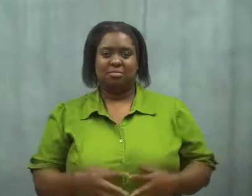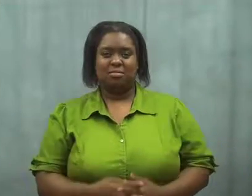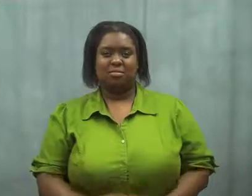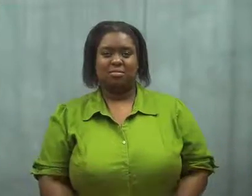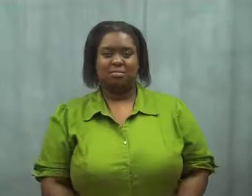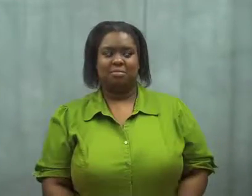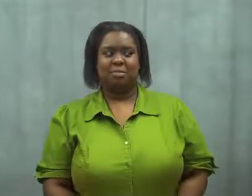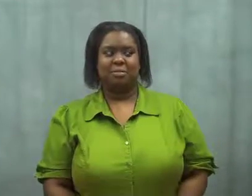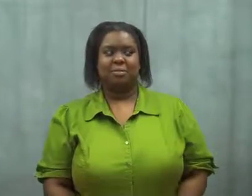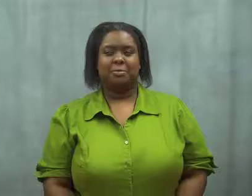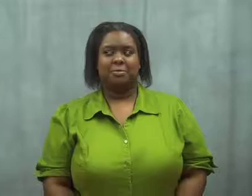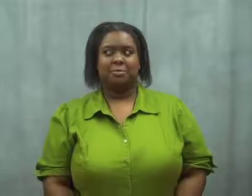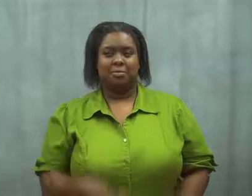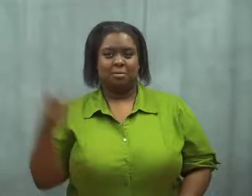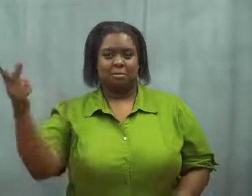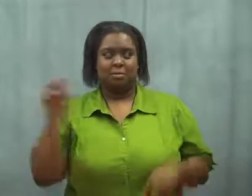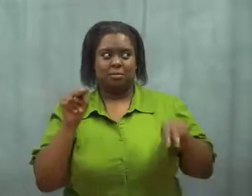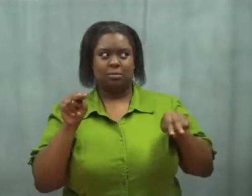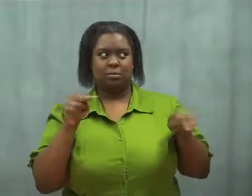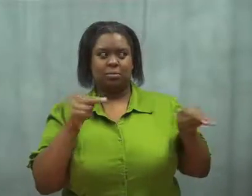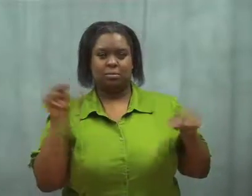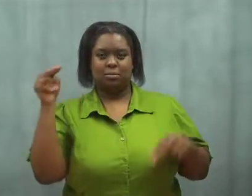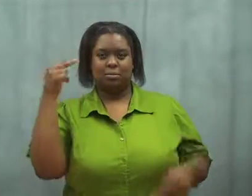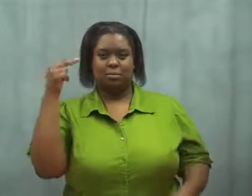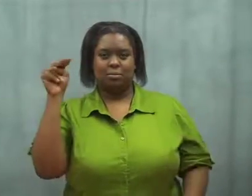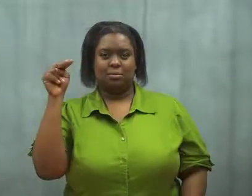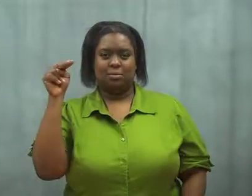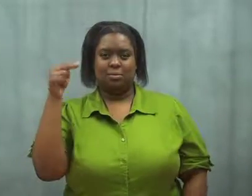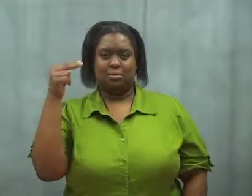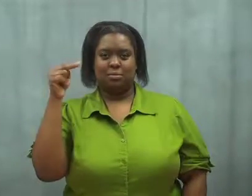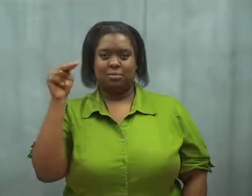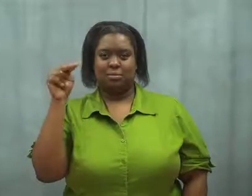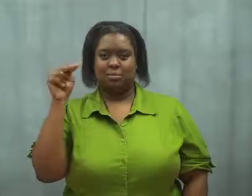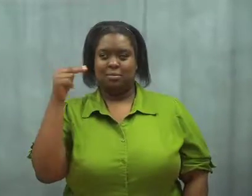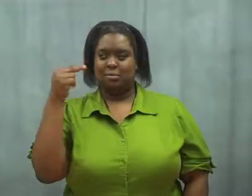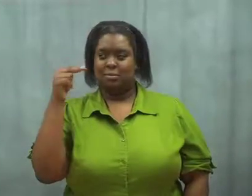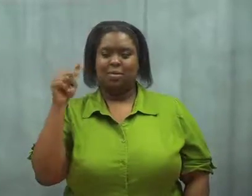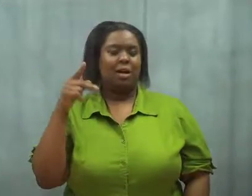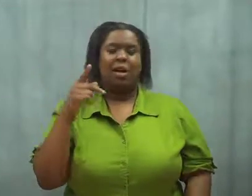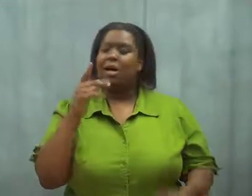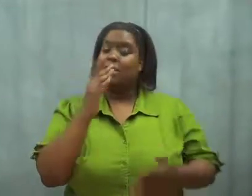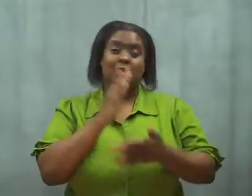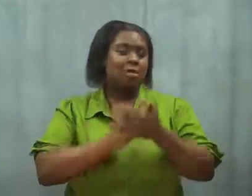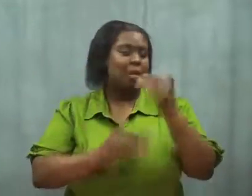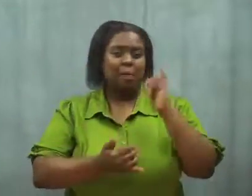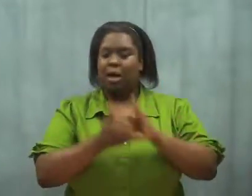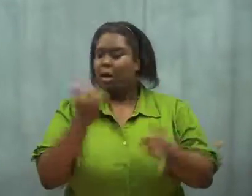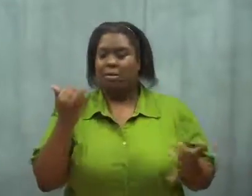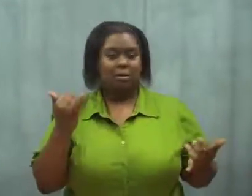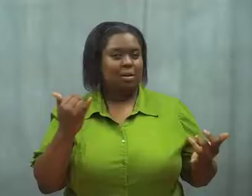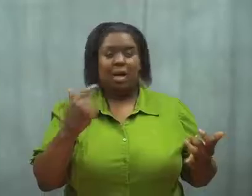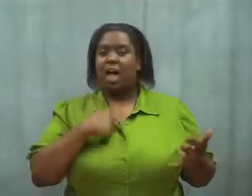The other two people took quick glances at me.